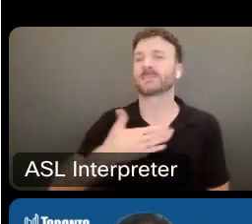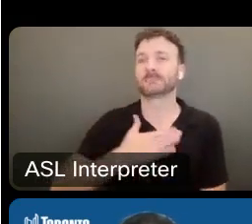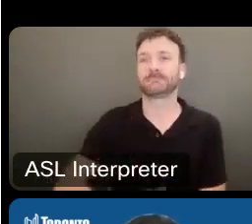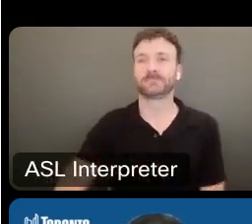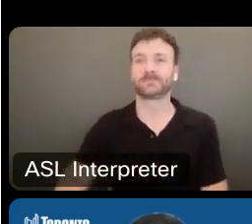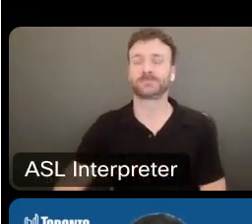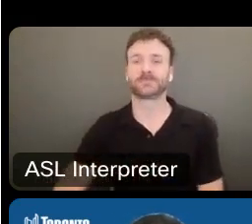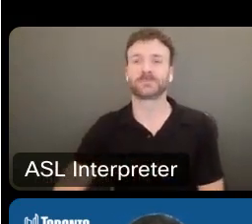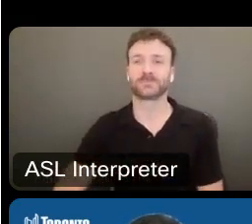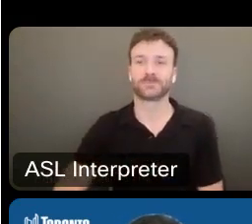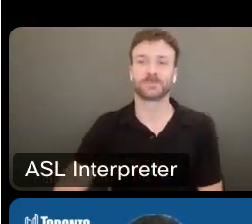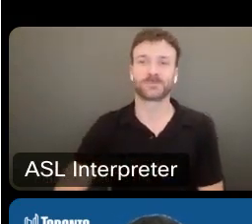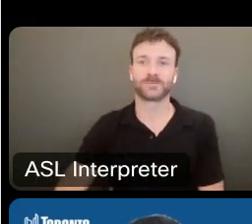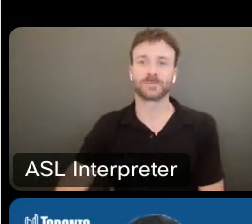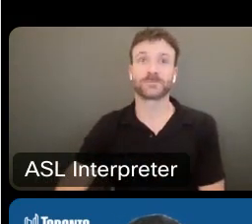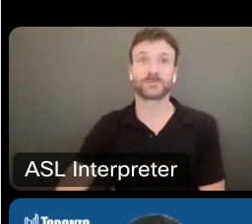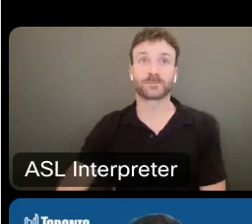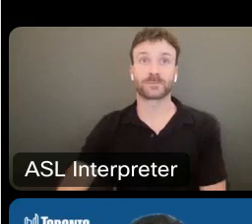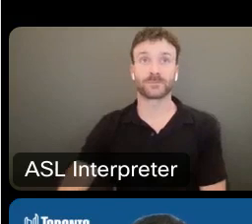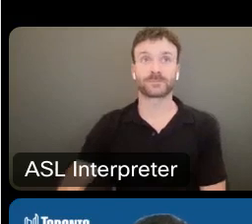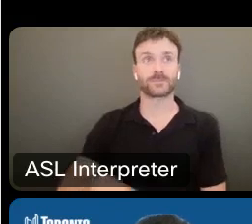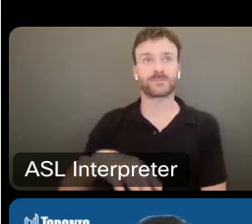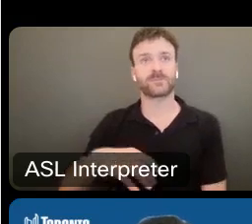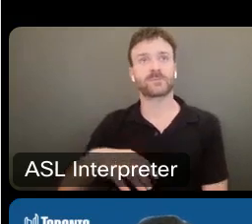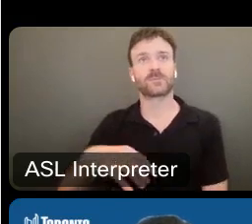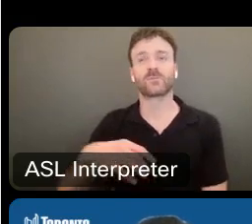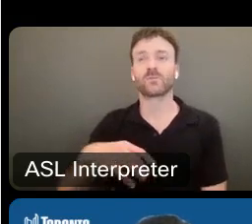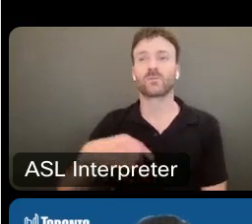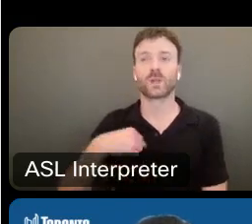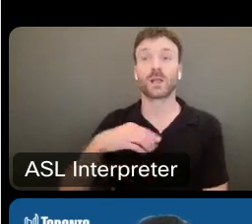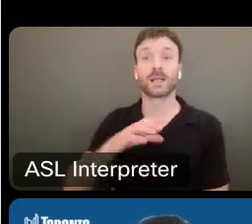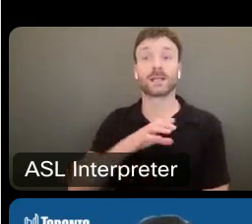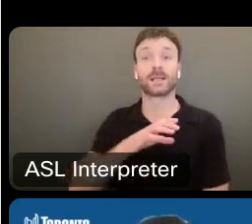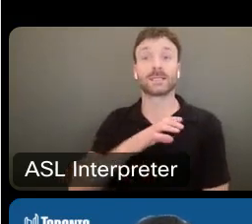We are going to be continuing to engage City Council as we proceed through this process,